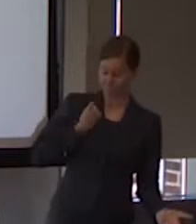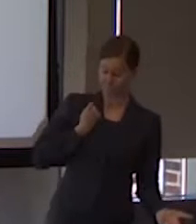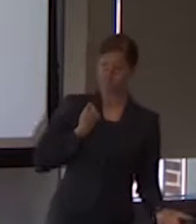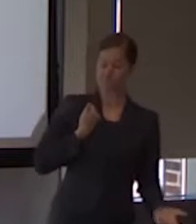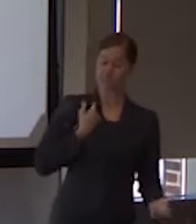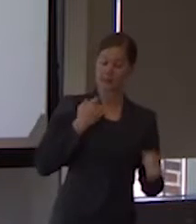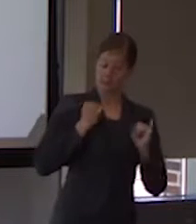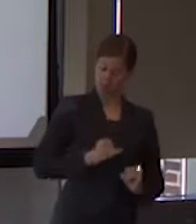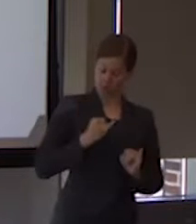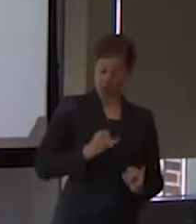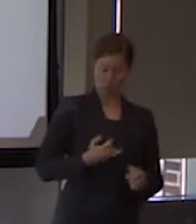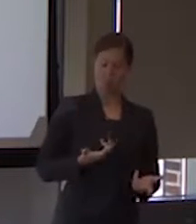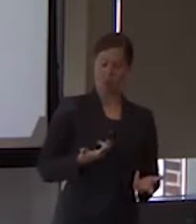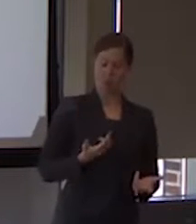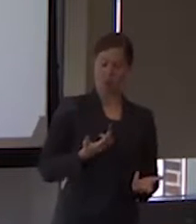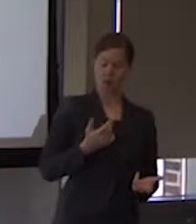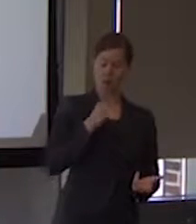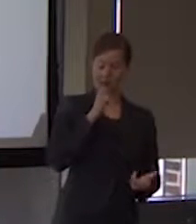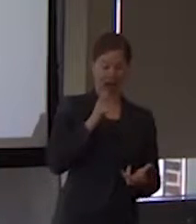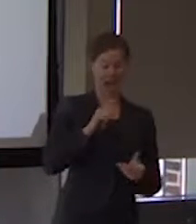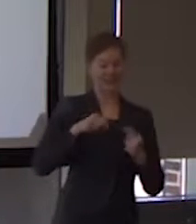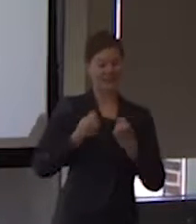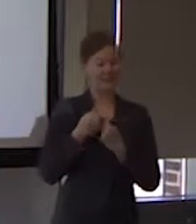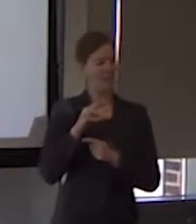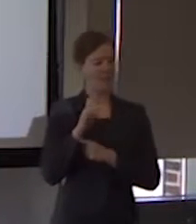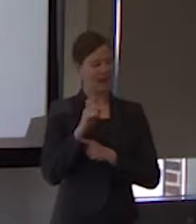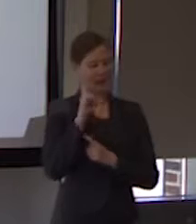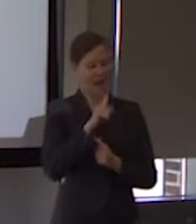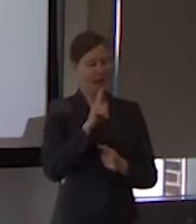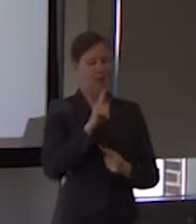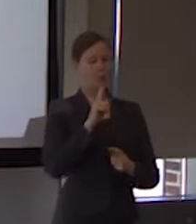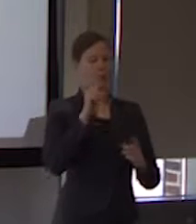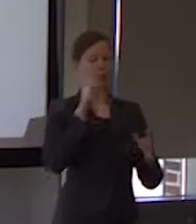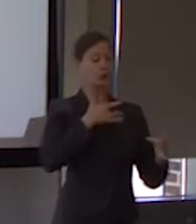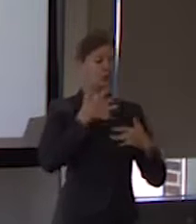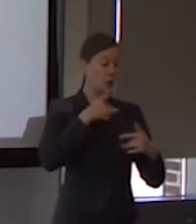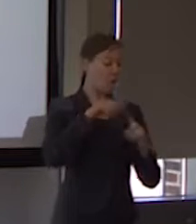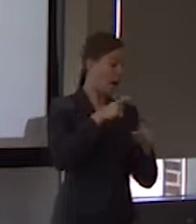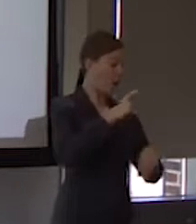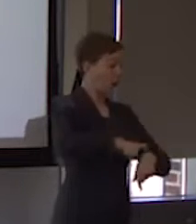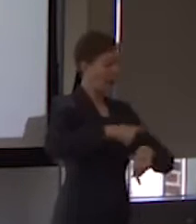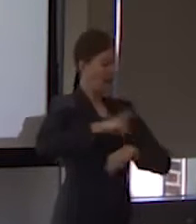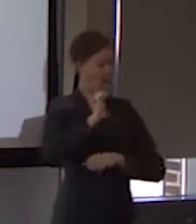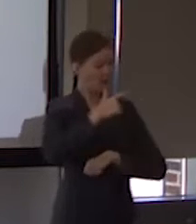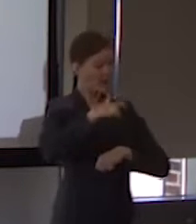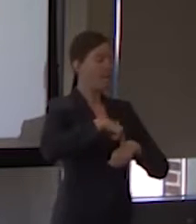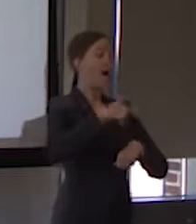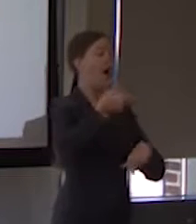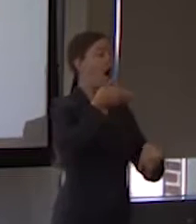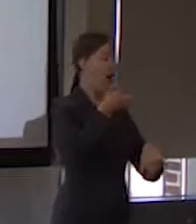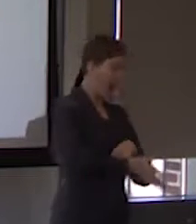not necessarily as a teammate, that I'll worry about my punctuality more once I finally have the education to do what I'd like to be doing.